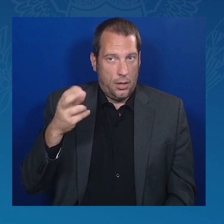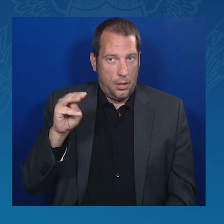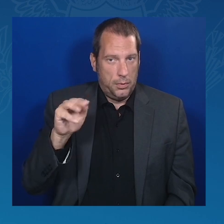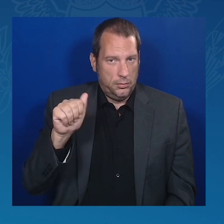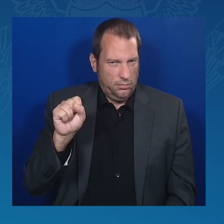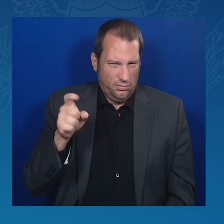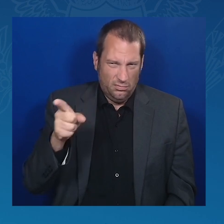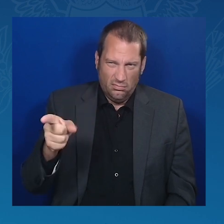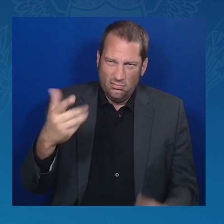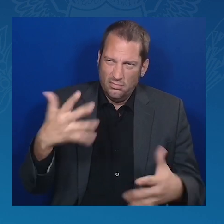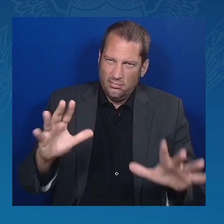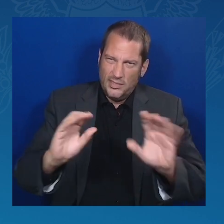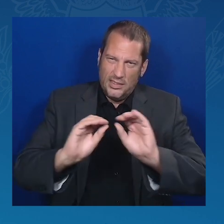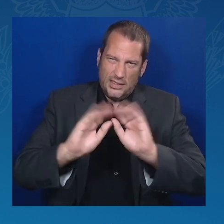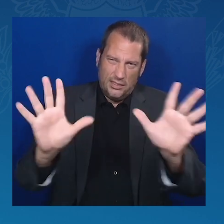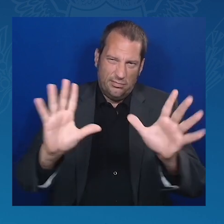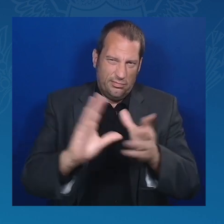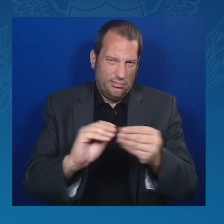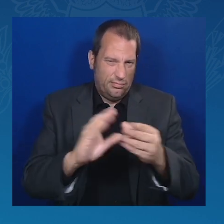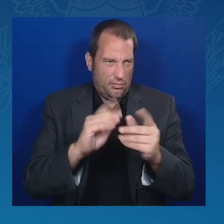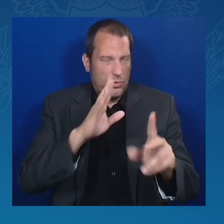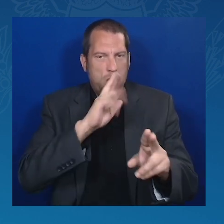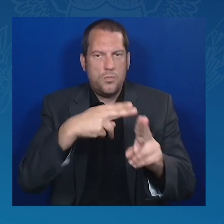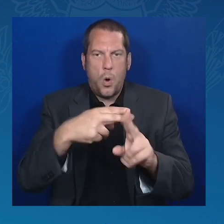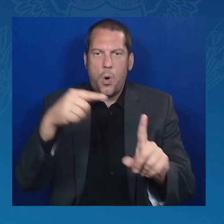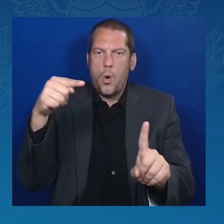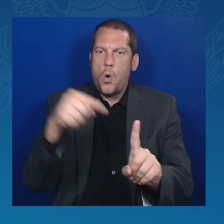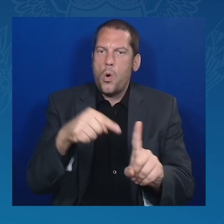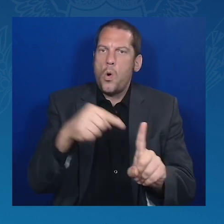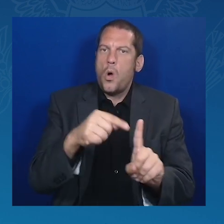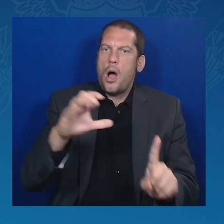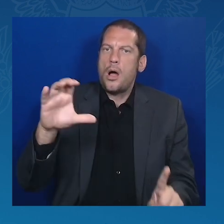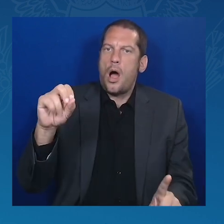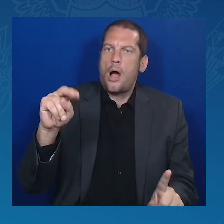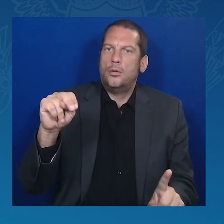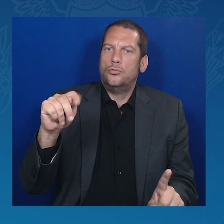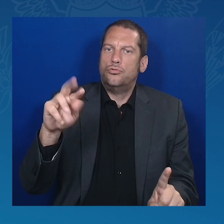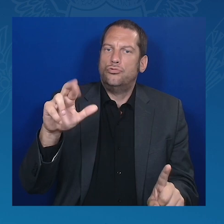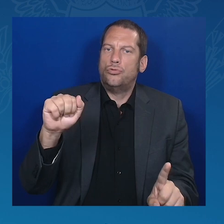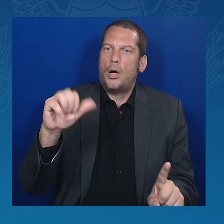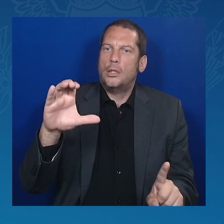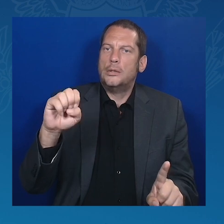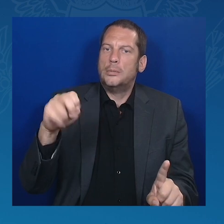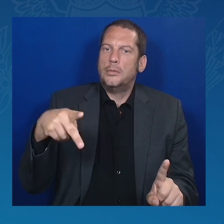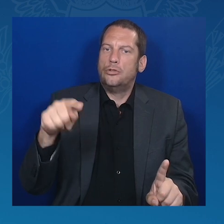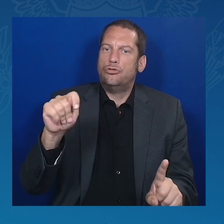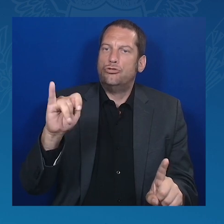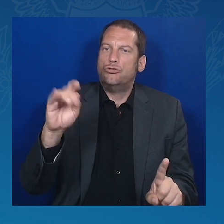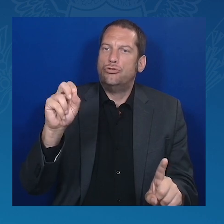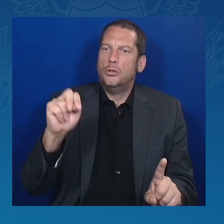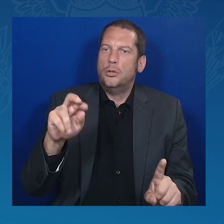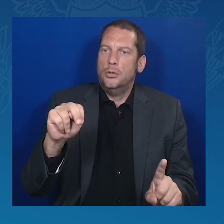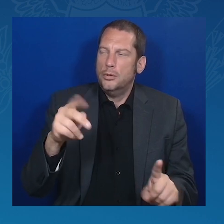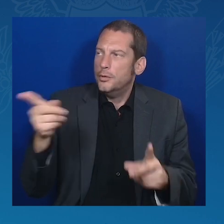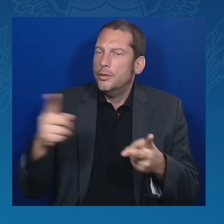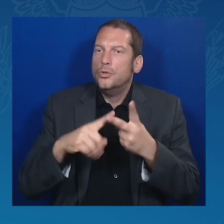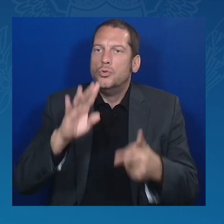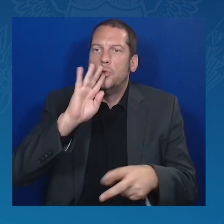He started talking about same sex marriage, Obergefell. And I think it's really important that we understand